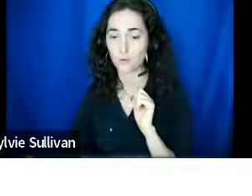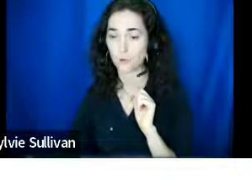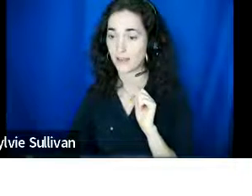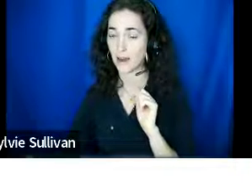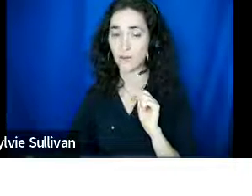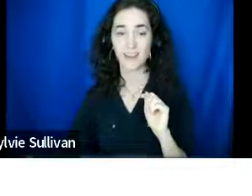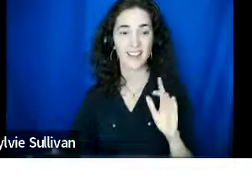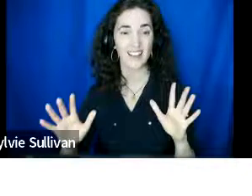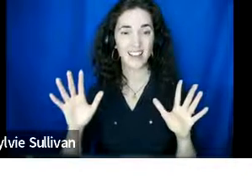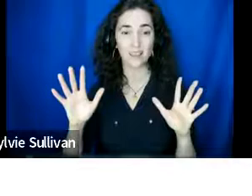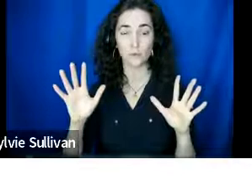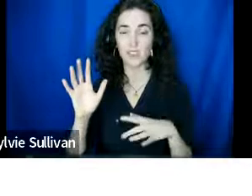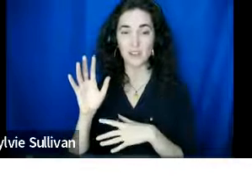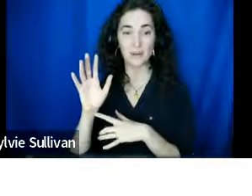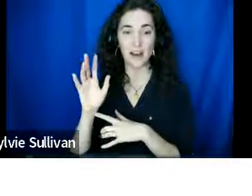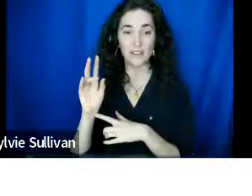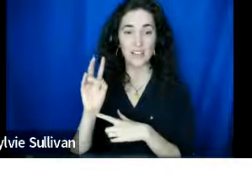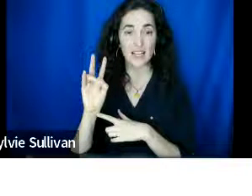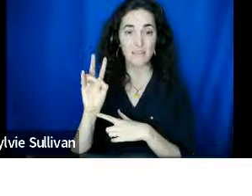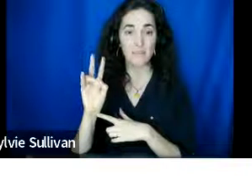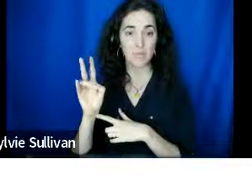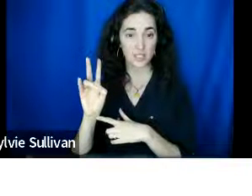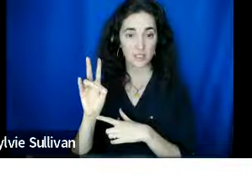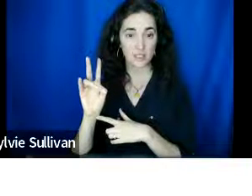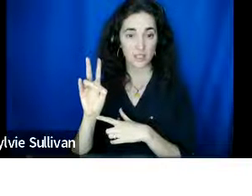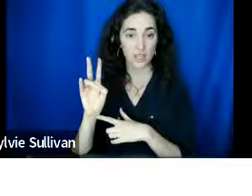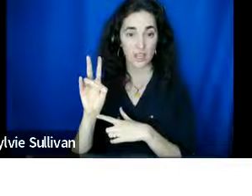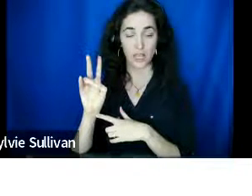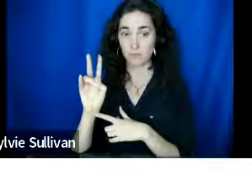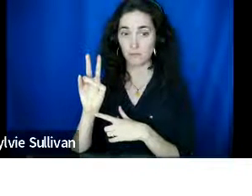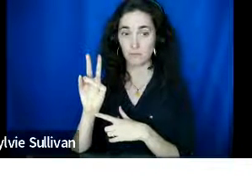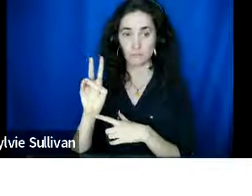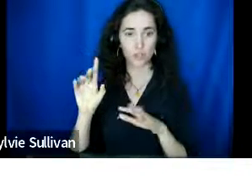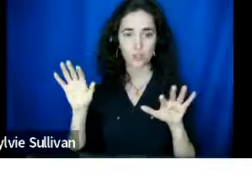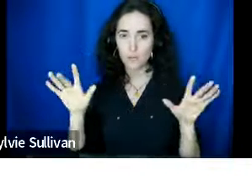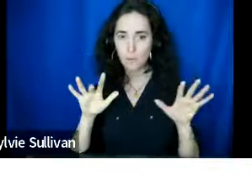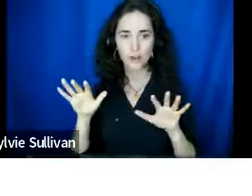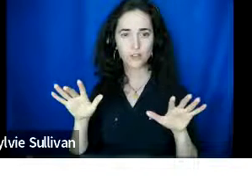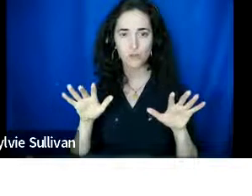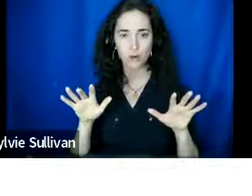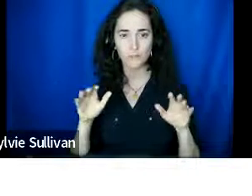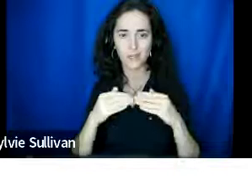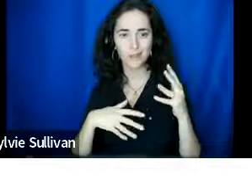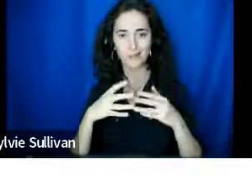and send everybody into breakout rooms right now and we'll give it about 7 min, and just come up and brainstorm.